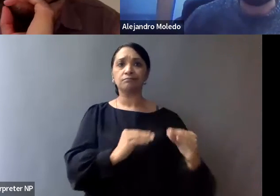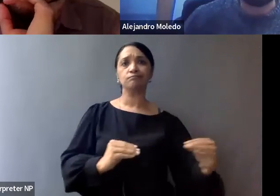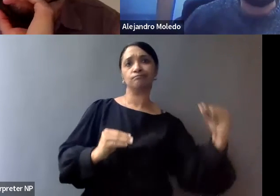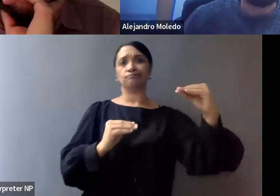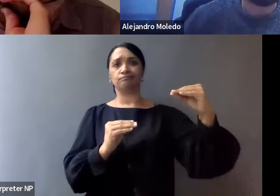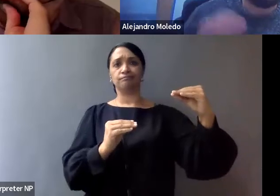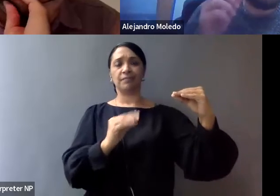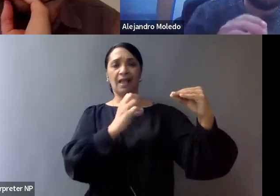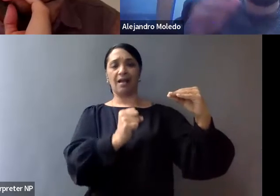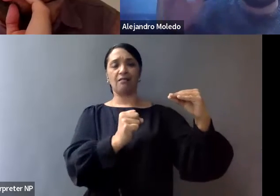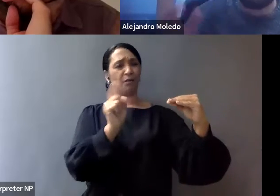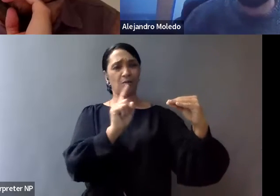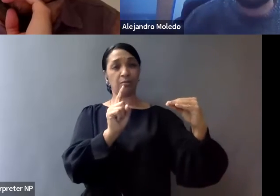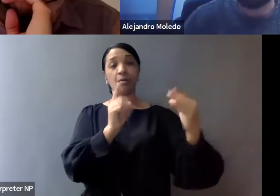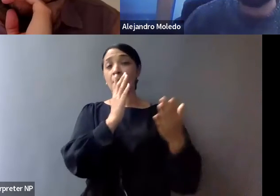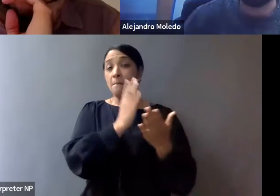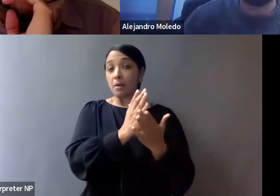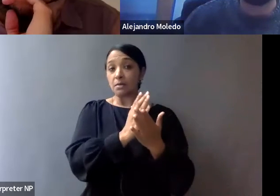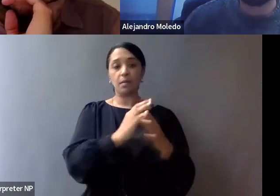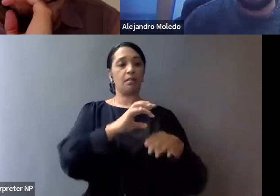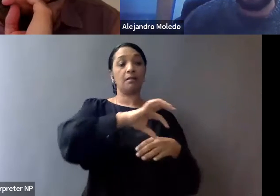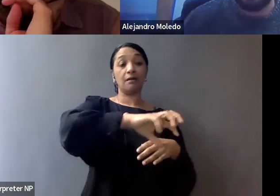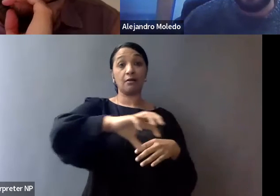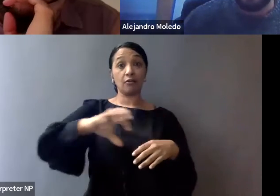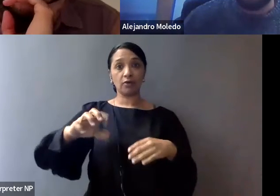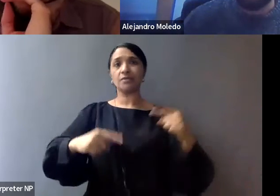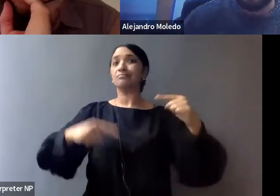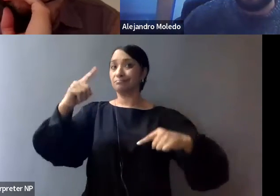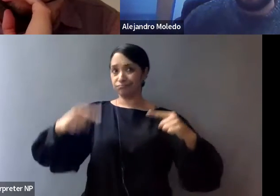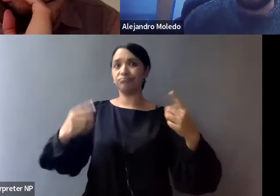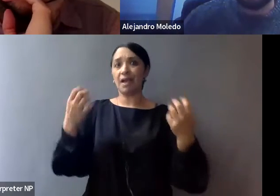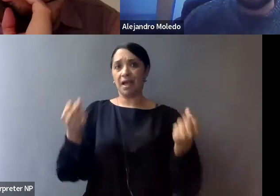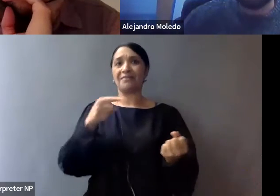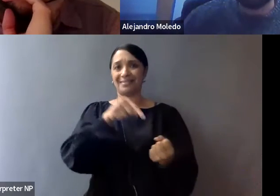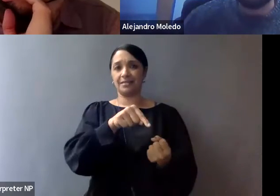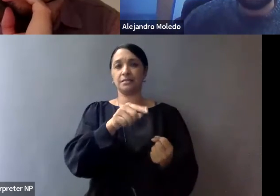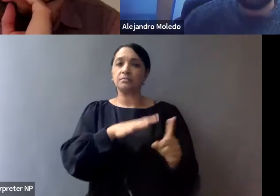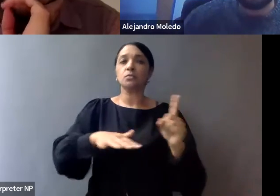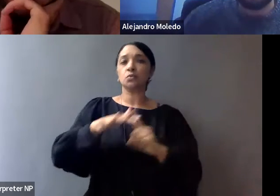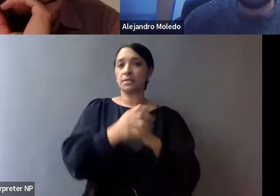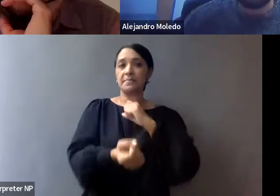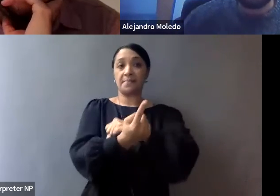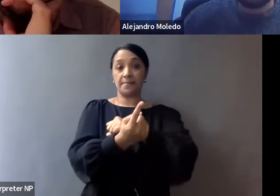That is a situation that, in certain circumstances, may happen. But, having said that,